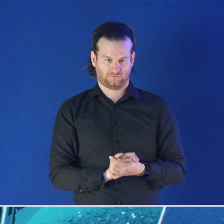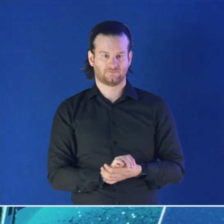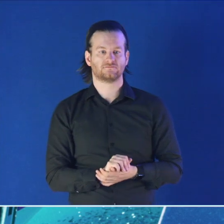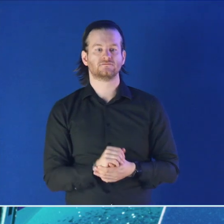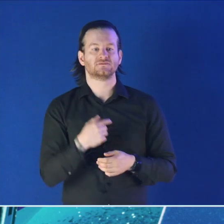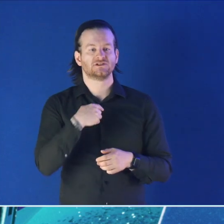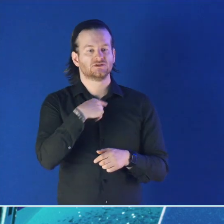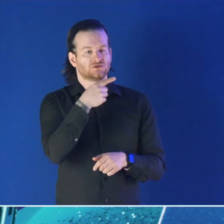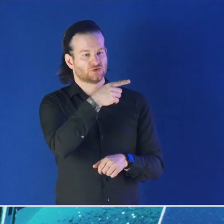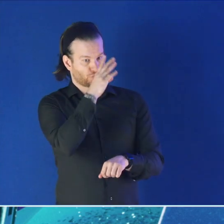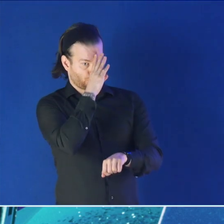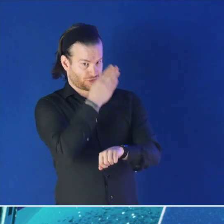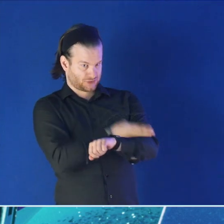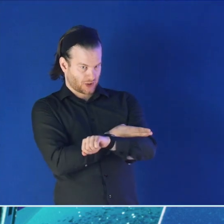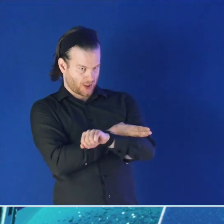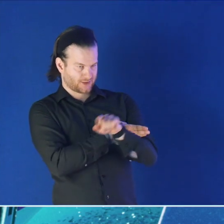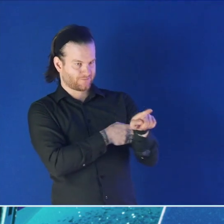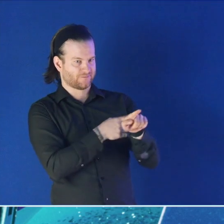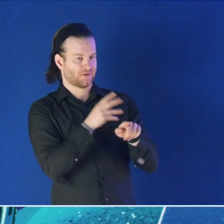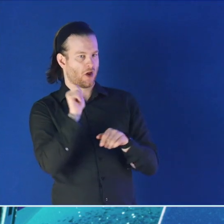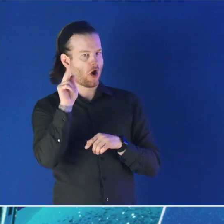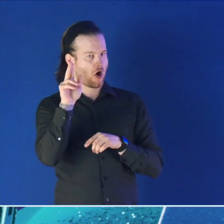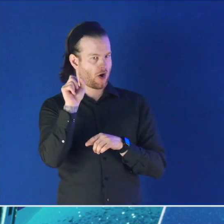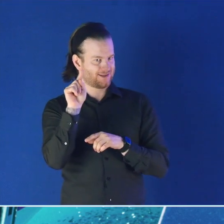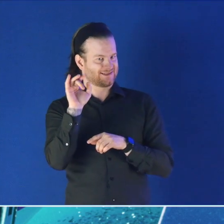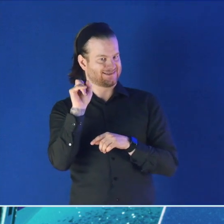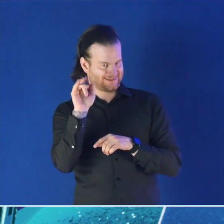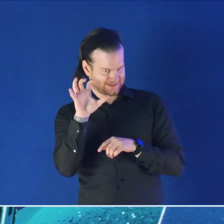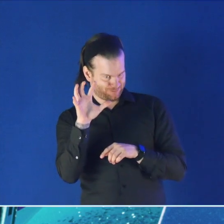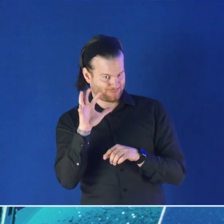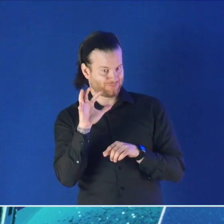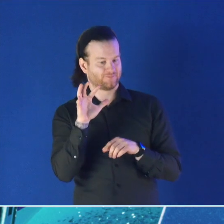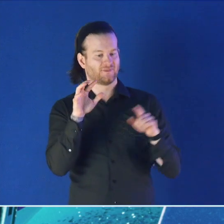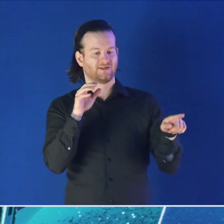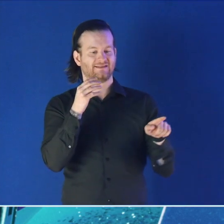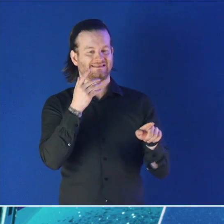He is 21 now. He was a Microsoft baby. My daughter is here too.